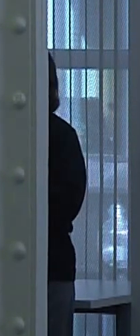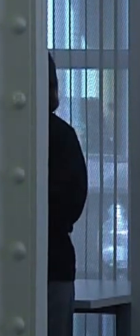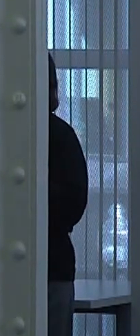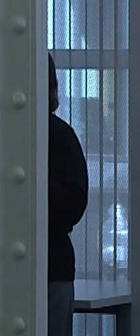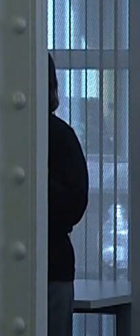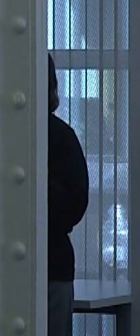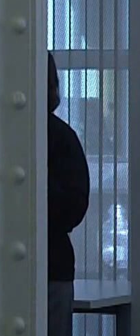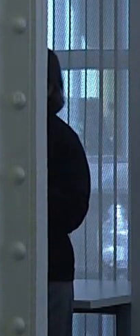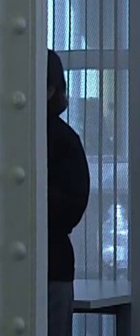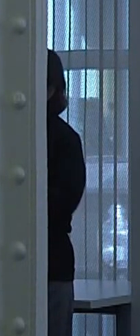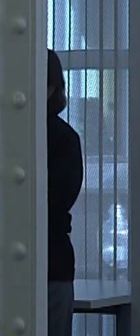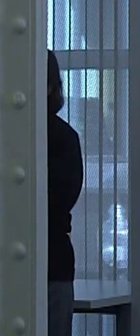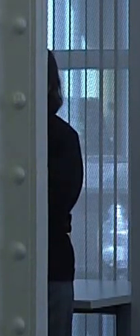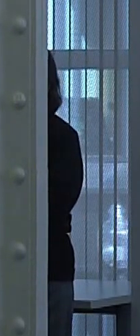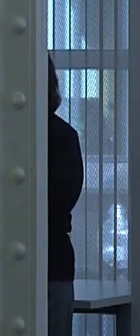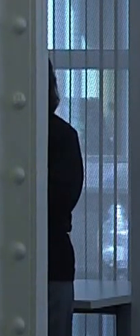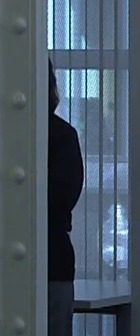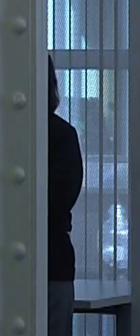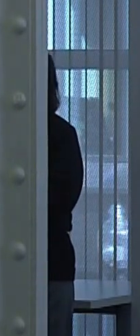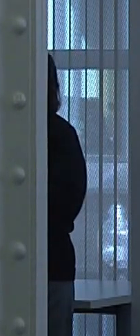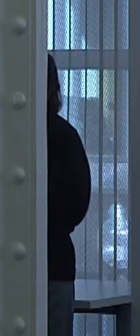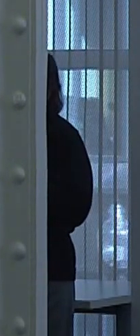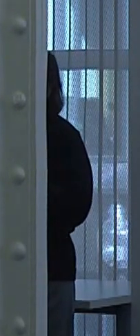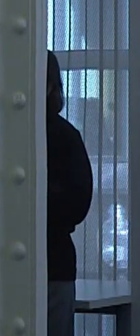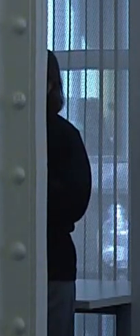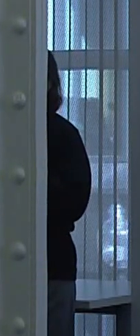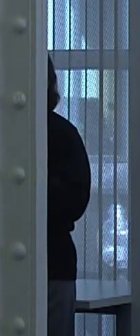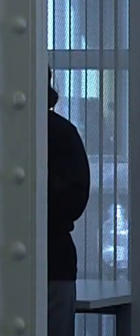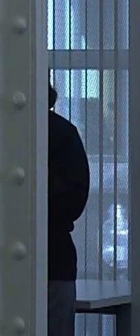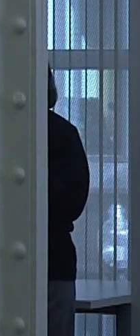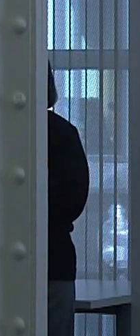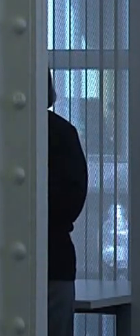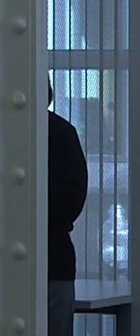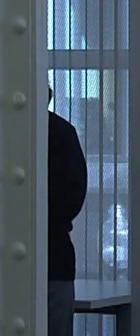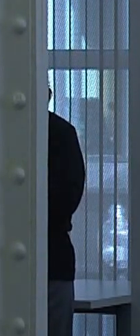to the US from places like Mexico and Latin American nations and ...